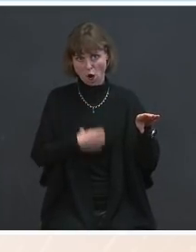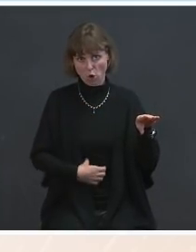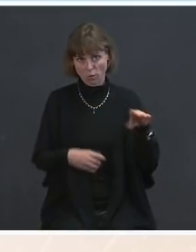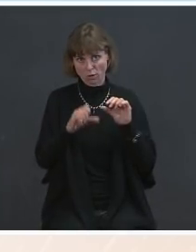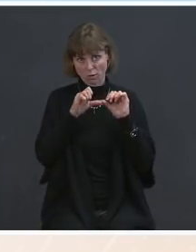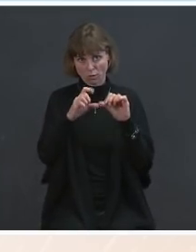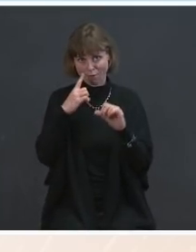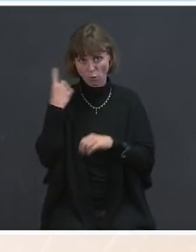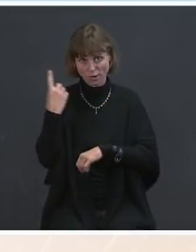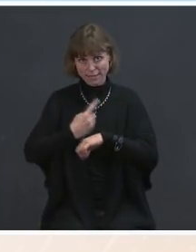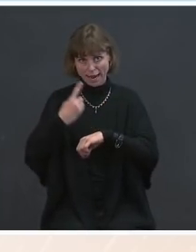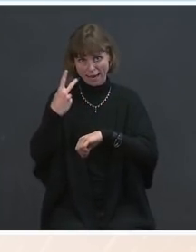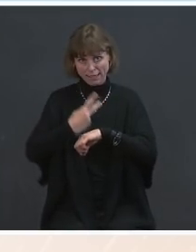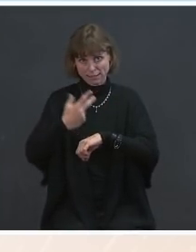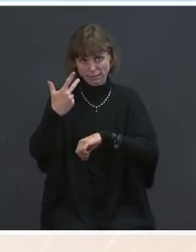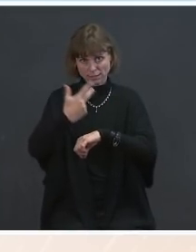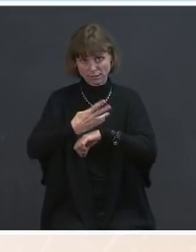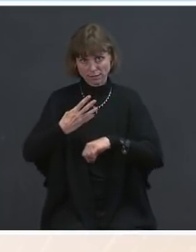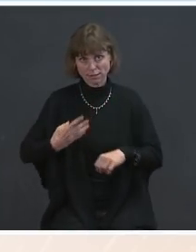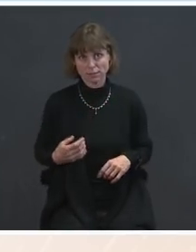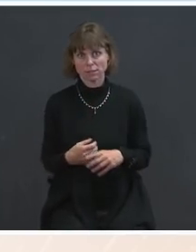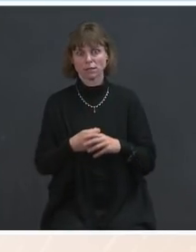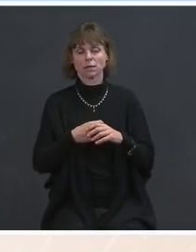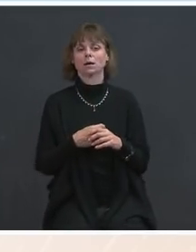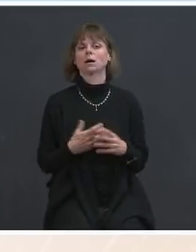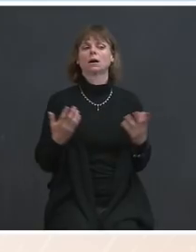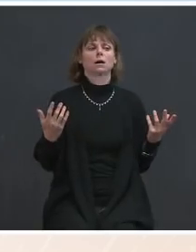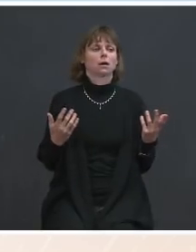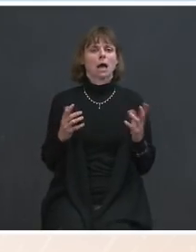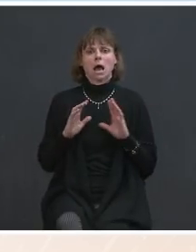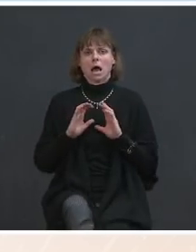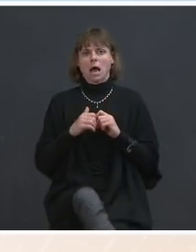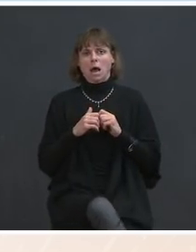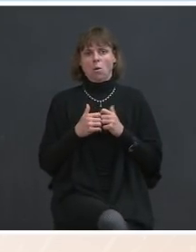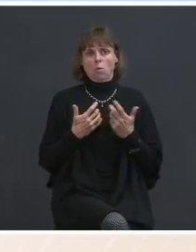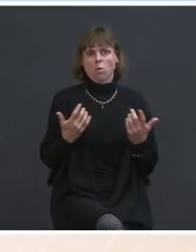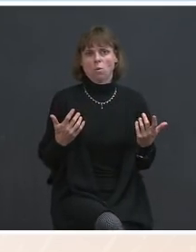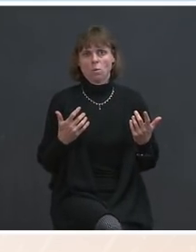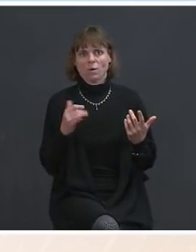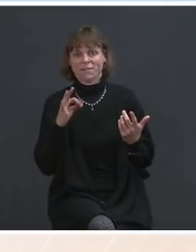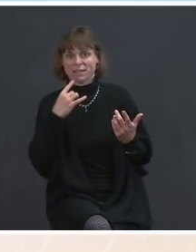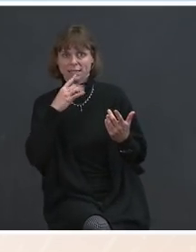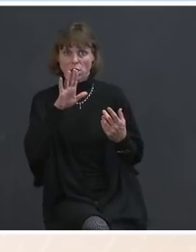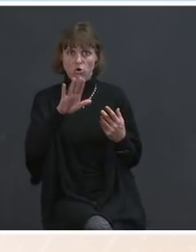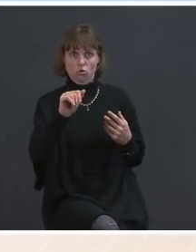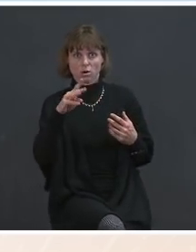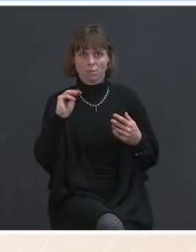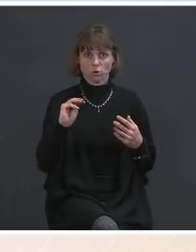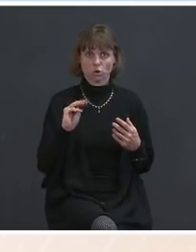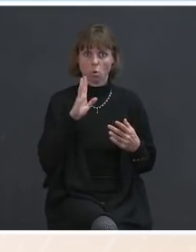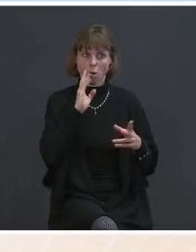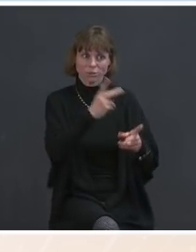to keep children in those sorts of conditions given the fact that you said you -- you were going to be the administration that was going to be more humane than the previous one?